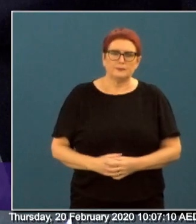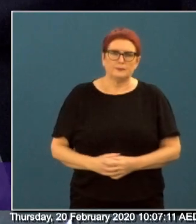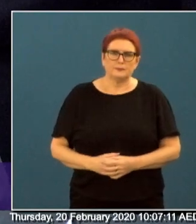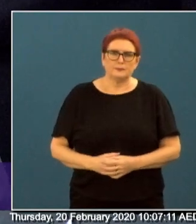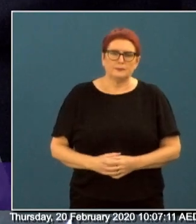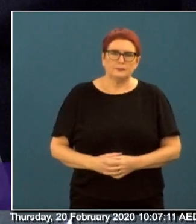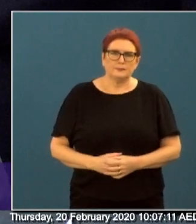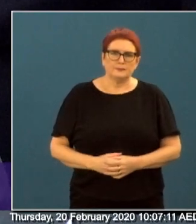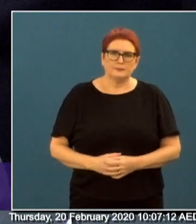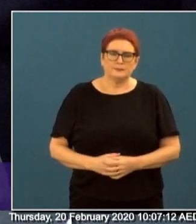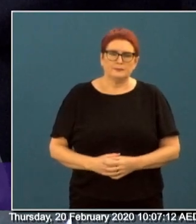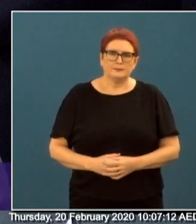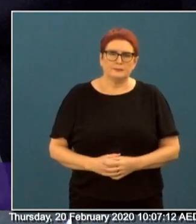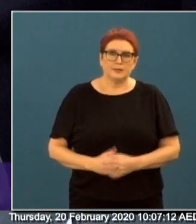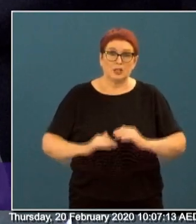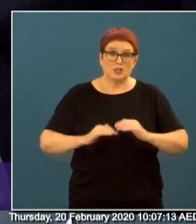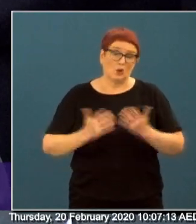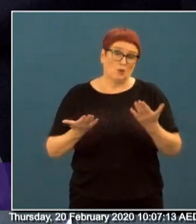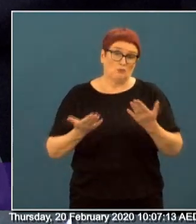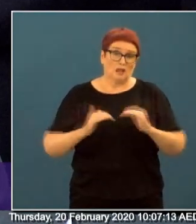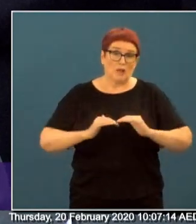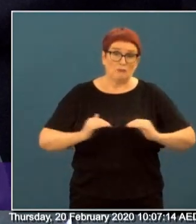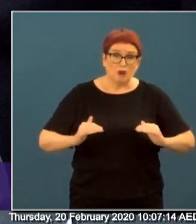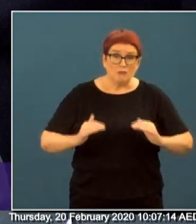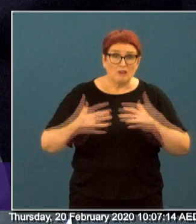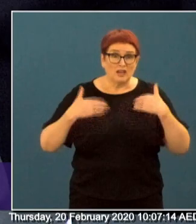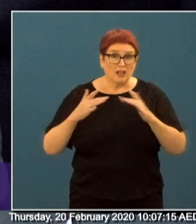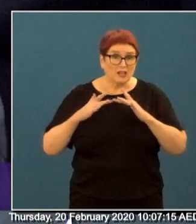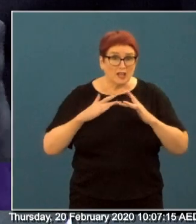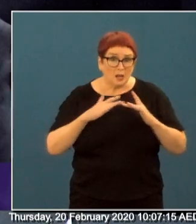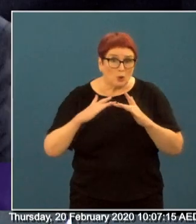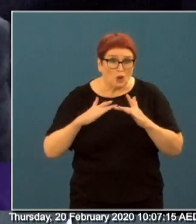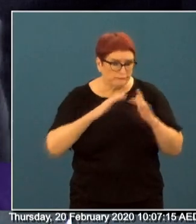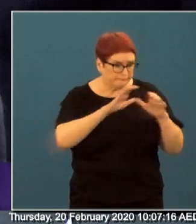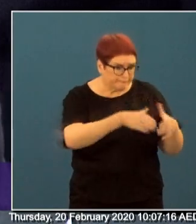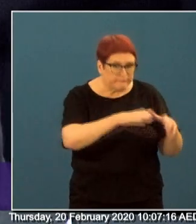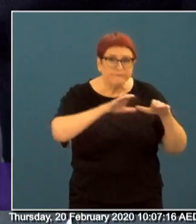So Primary Health Networks are supported by the Federal Government